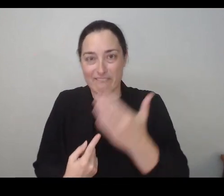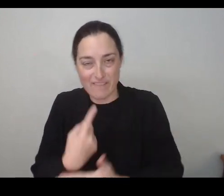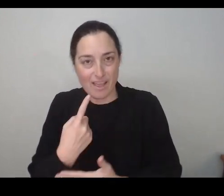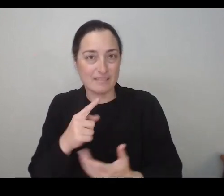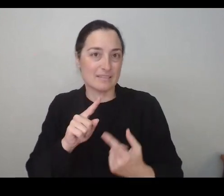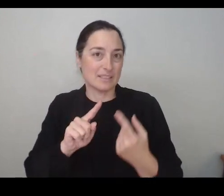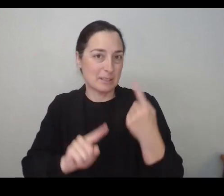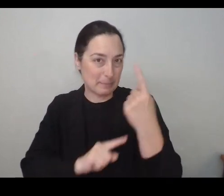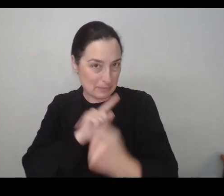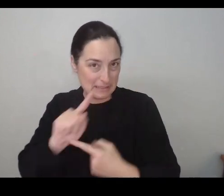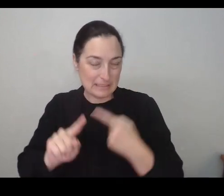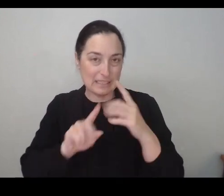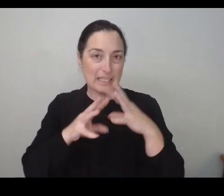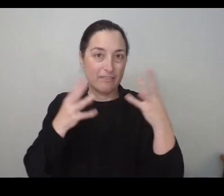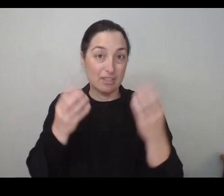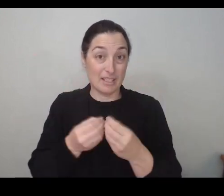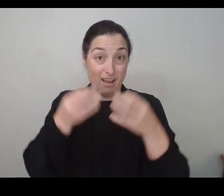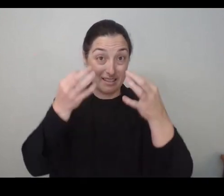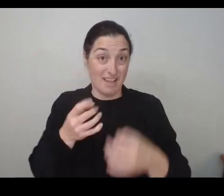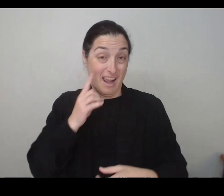I decided during the night to change my talk.